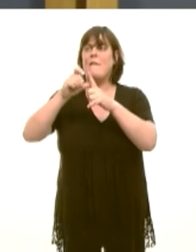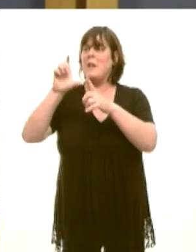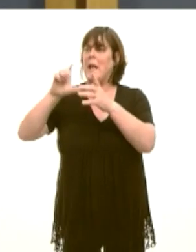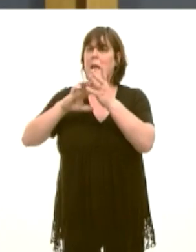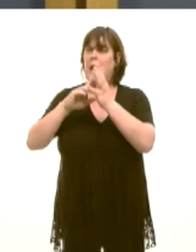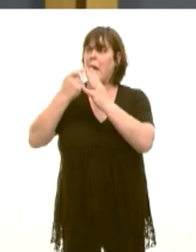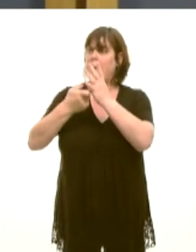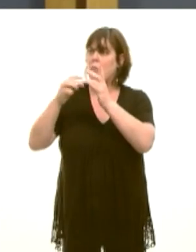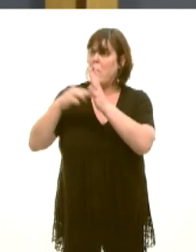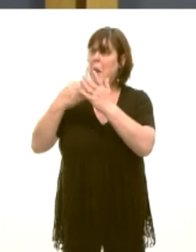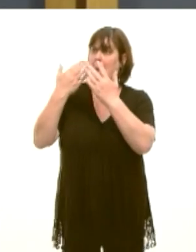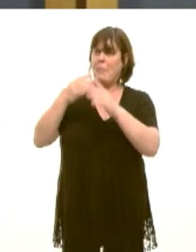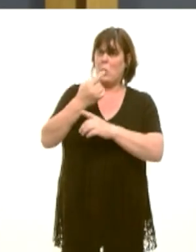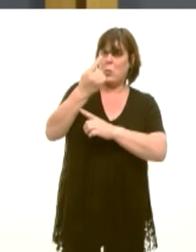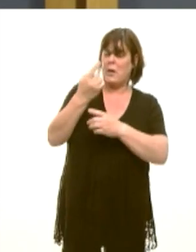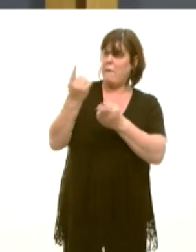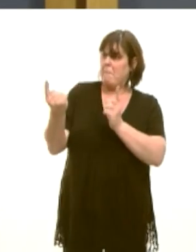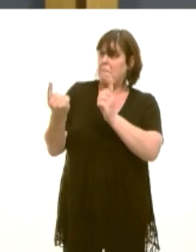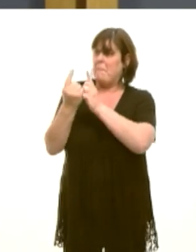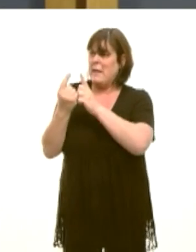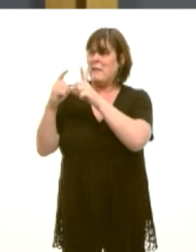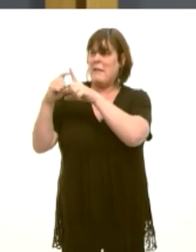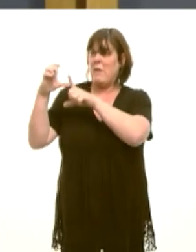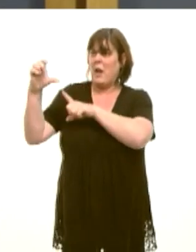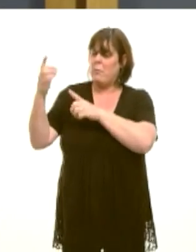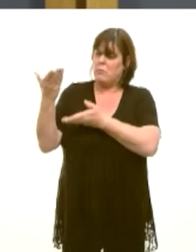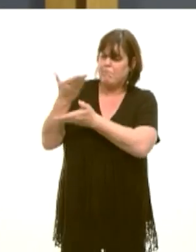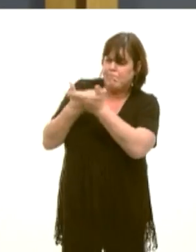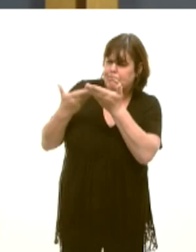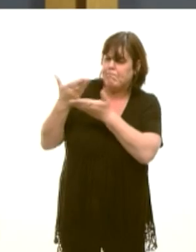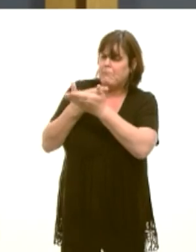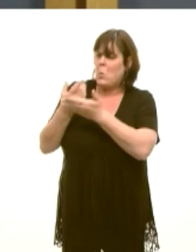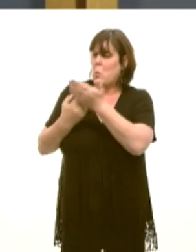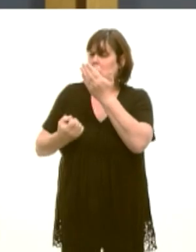between yourself and David Cameron on what he is claiming is happening on behalf of Britain